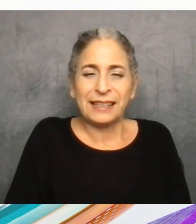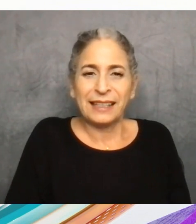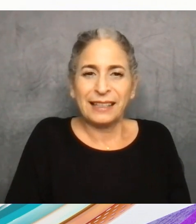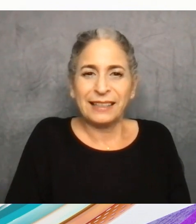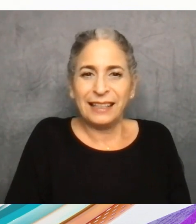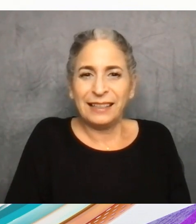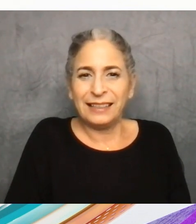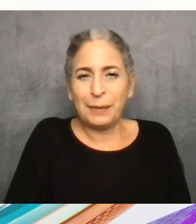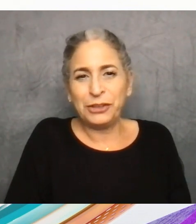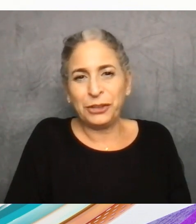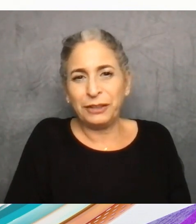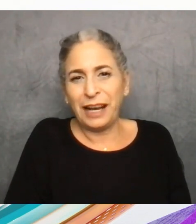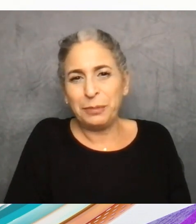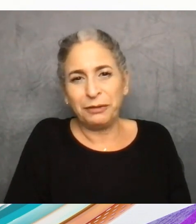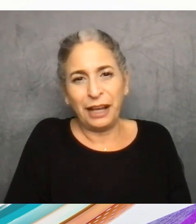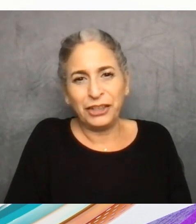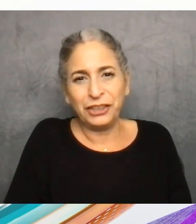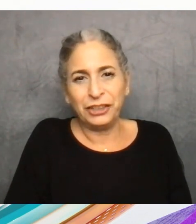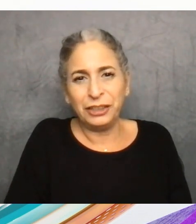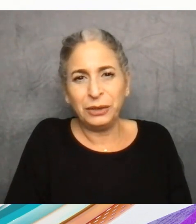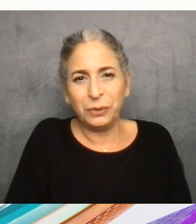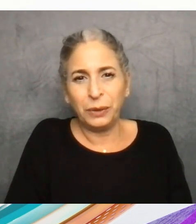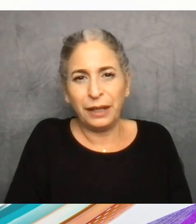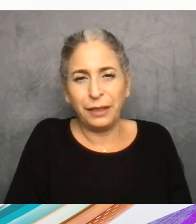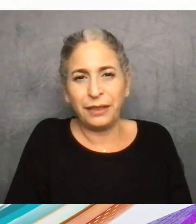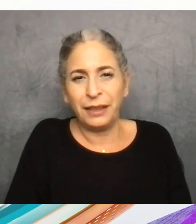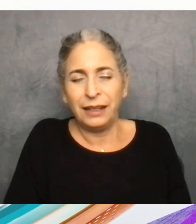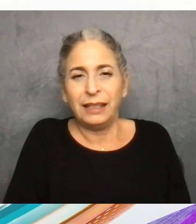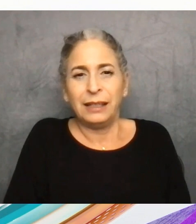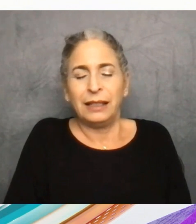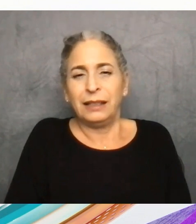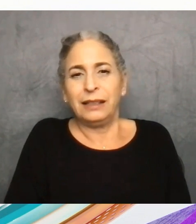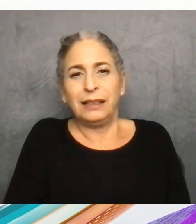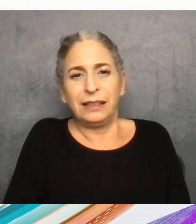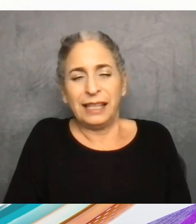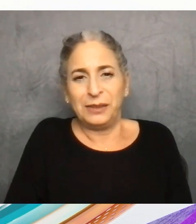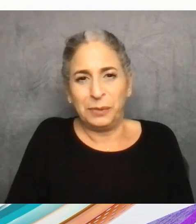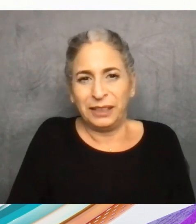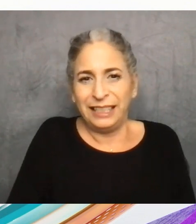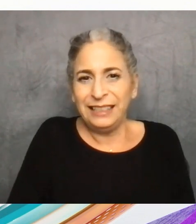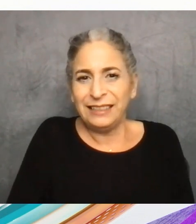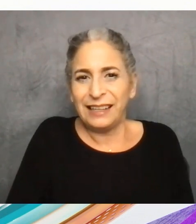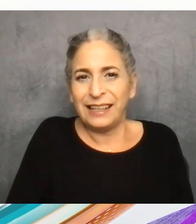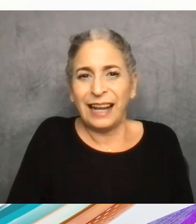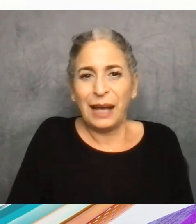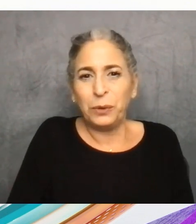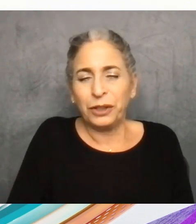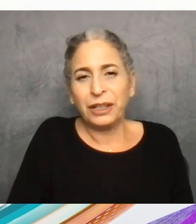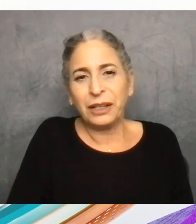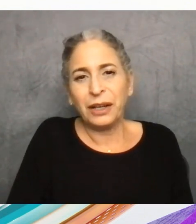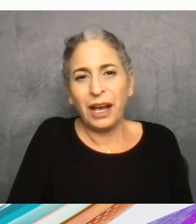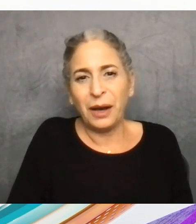I'm a certified professional with accessibility and I work